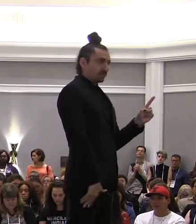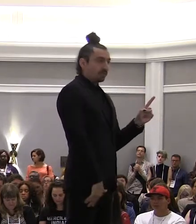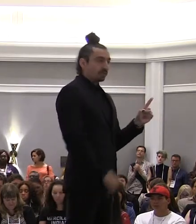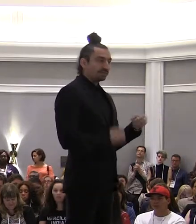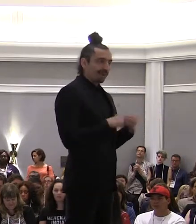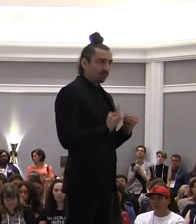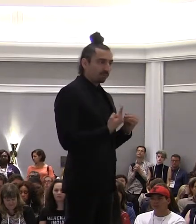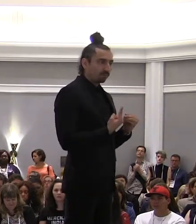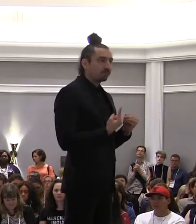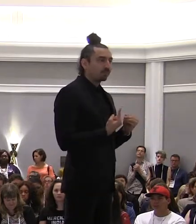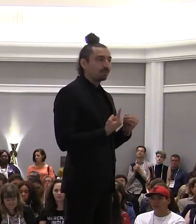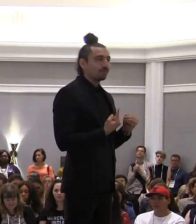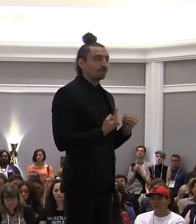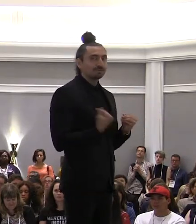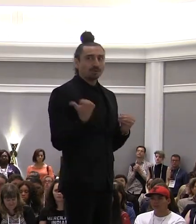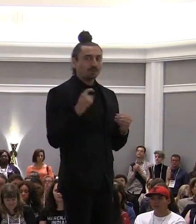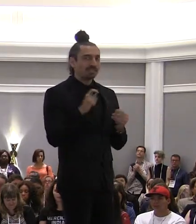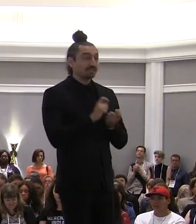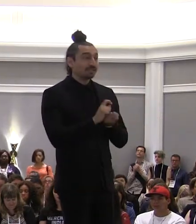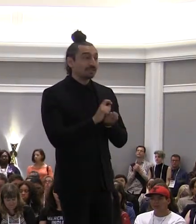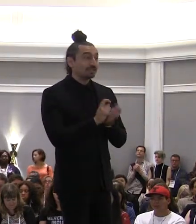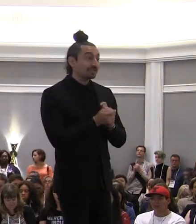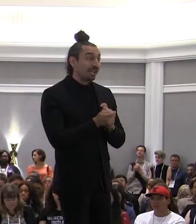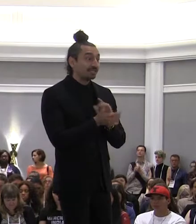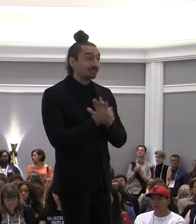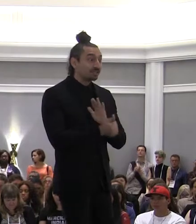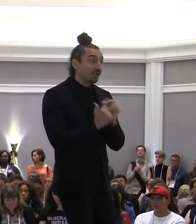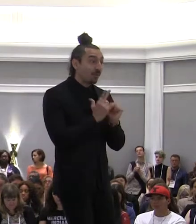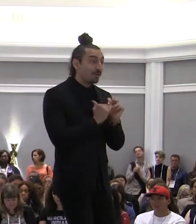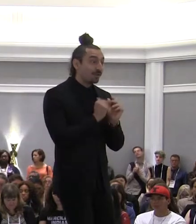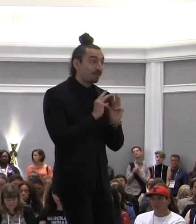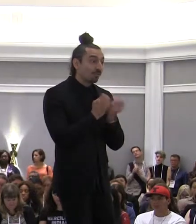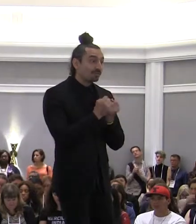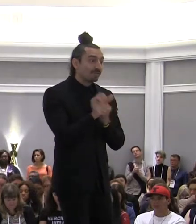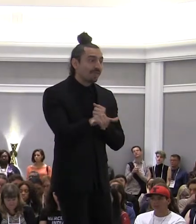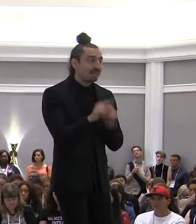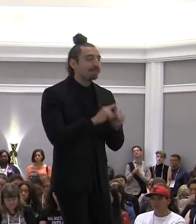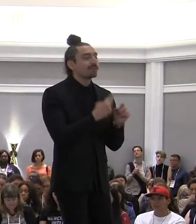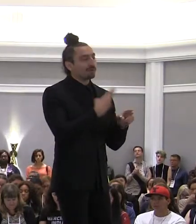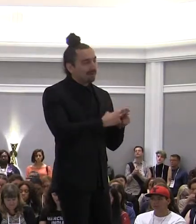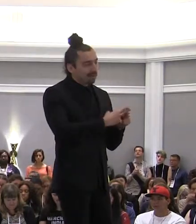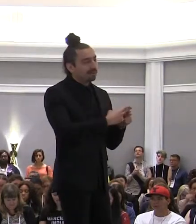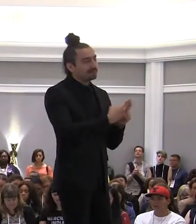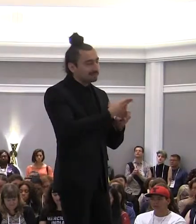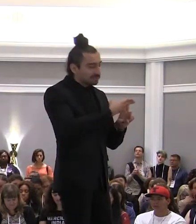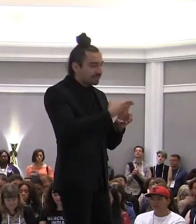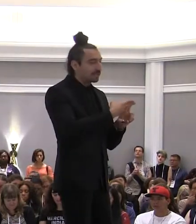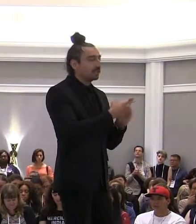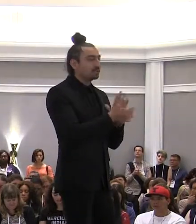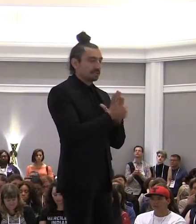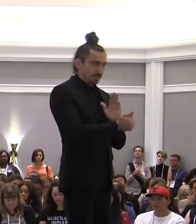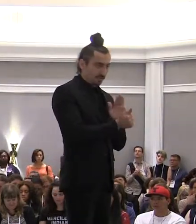and I was like, "We're going to have to change Skills Building Workshops to that", cause that's awesome. But they are called Skills Building Workshops, and they are three hours long.